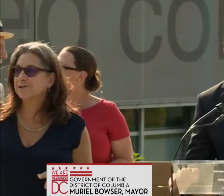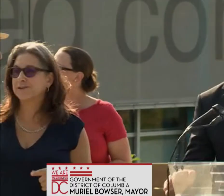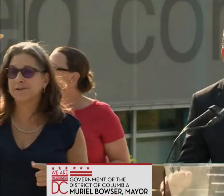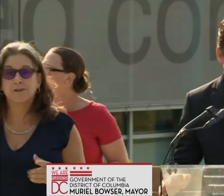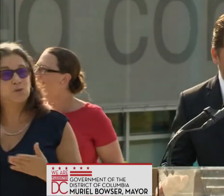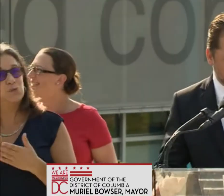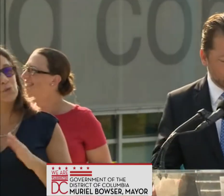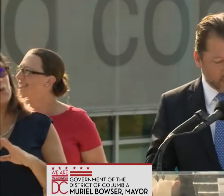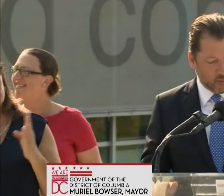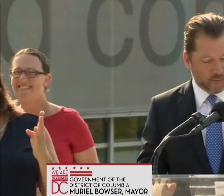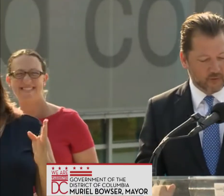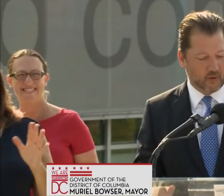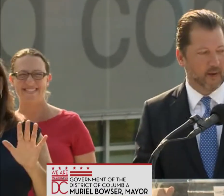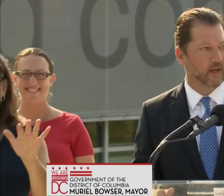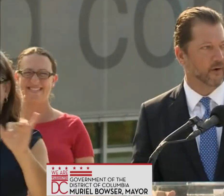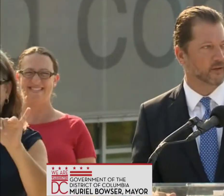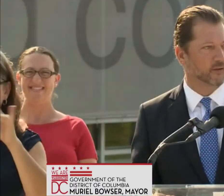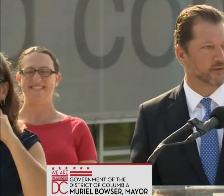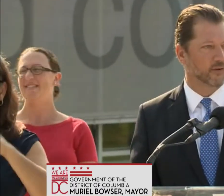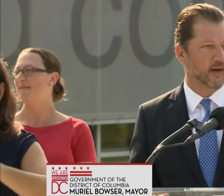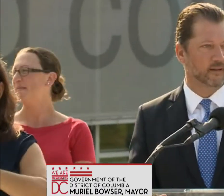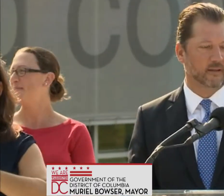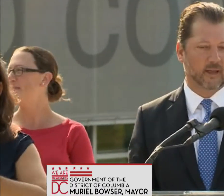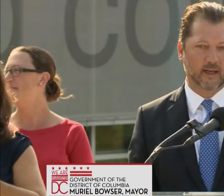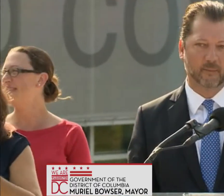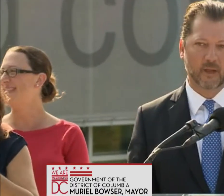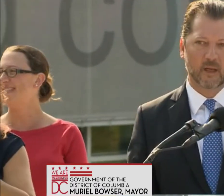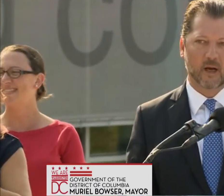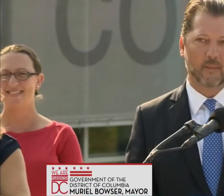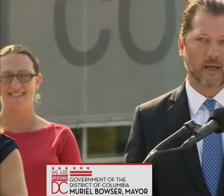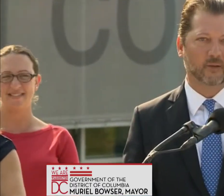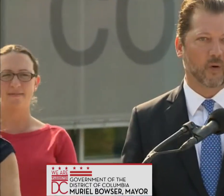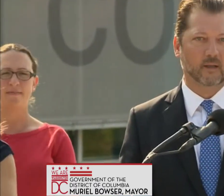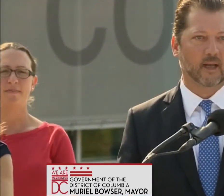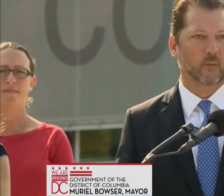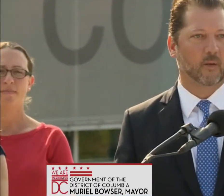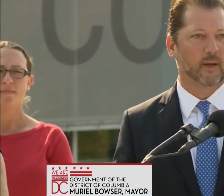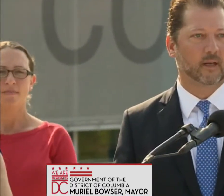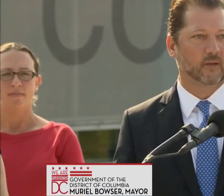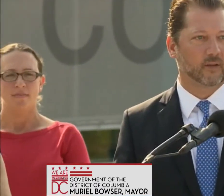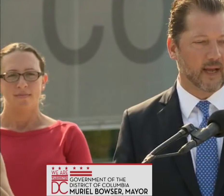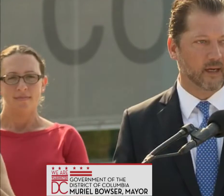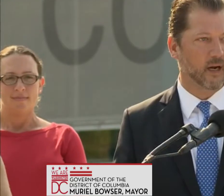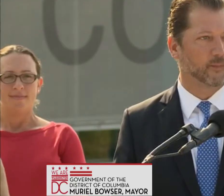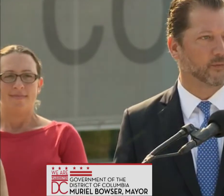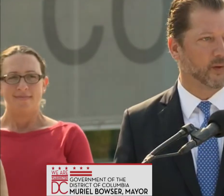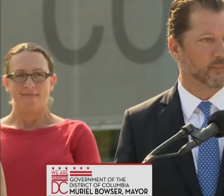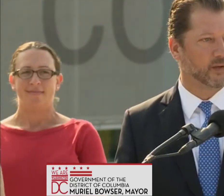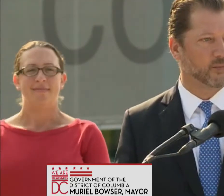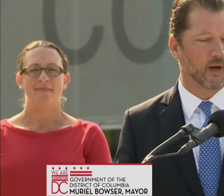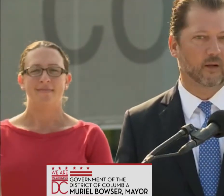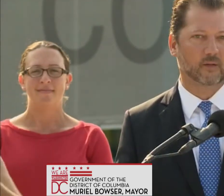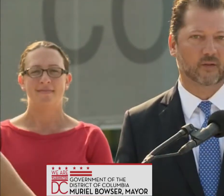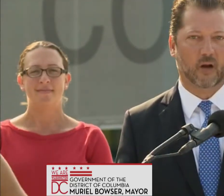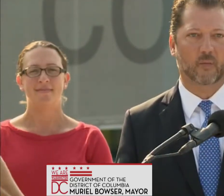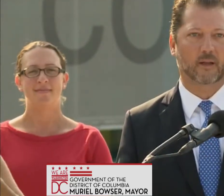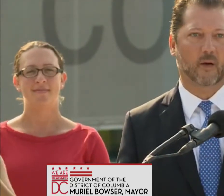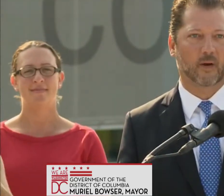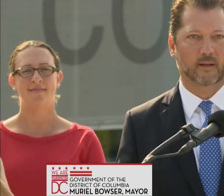beginning of school for so many of our students throughout the city I just want to take one minute to thank a couple of people as well to start with I want to